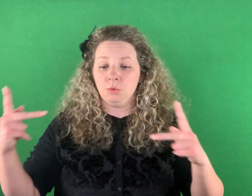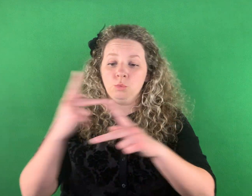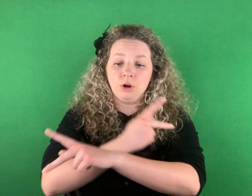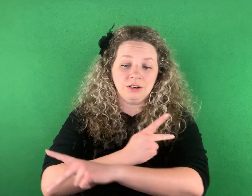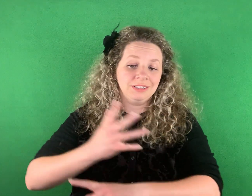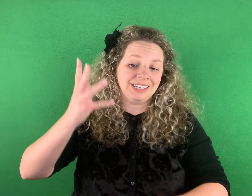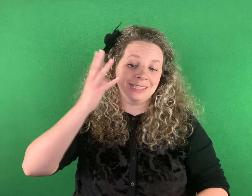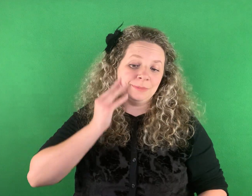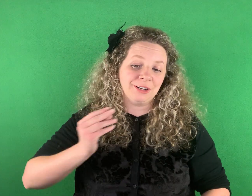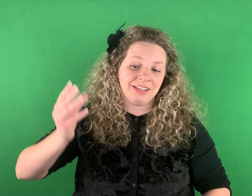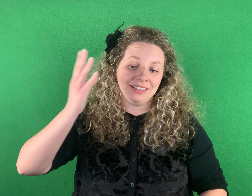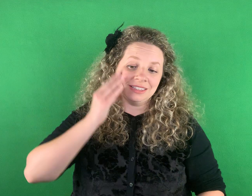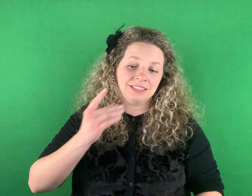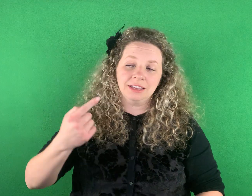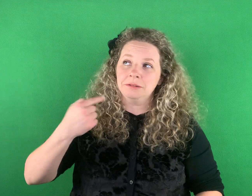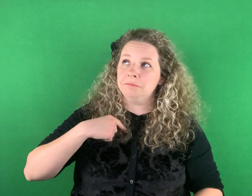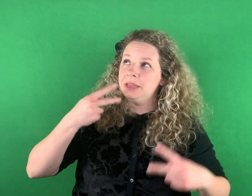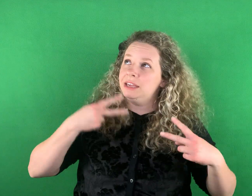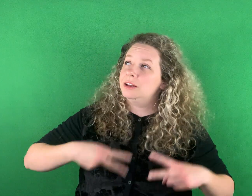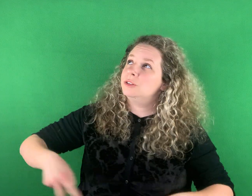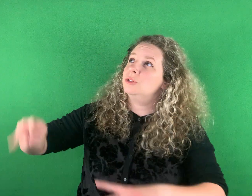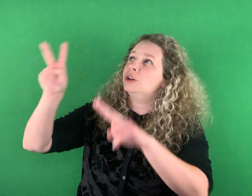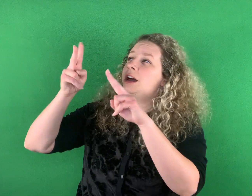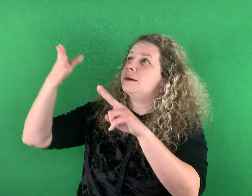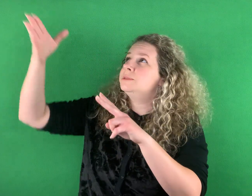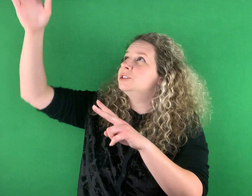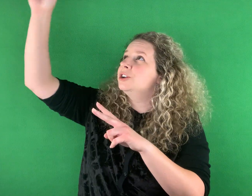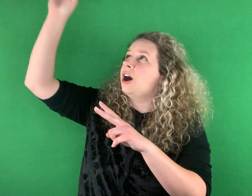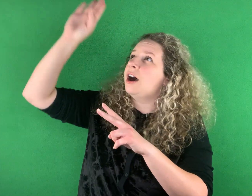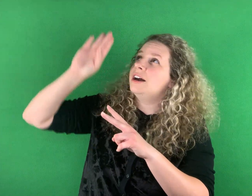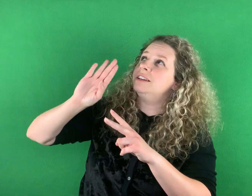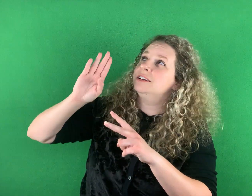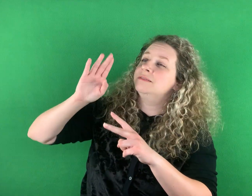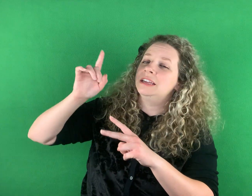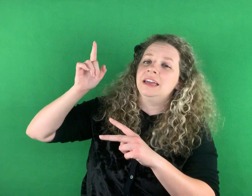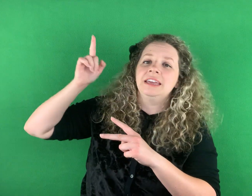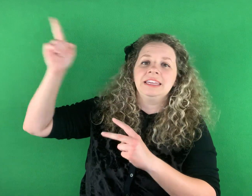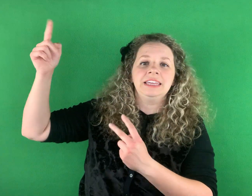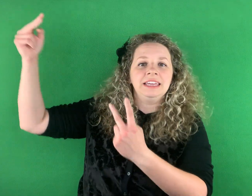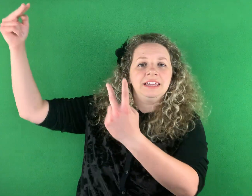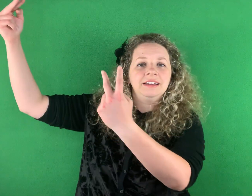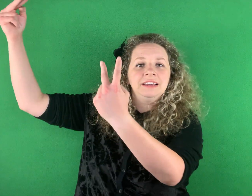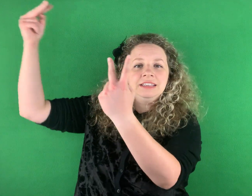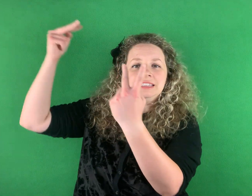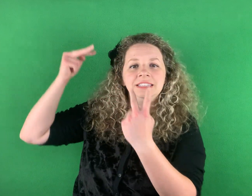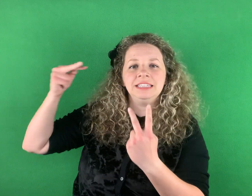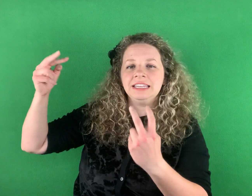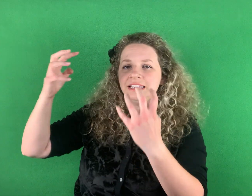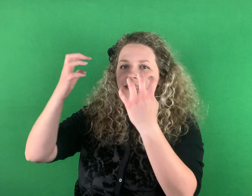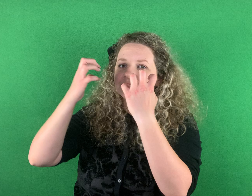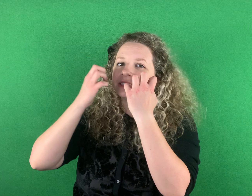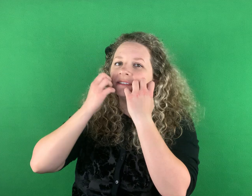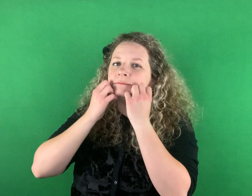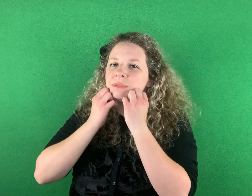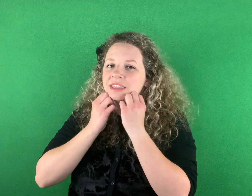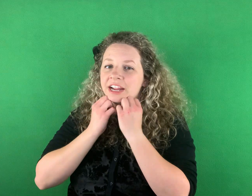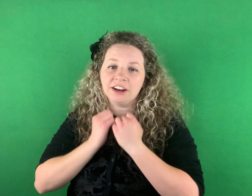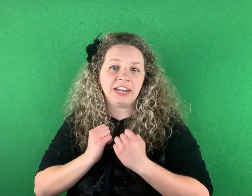WORST EXPERIENCE ME LOOK-UP GOD He sees me—